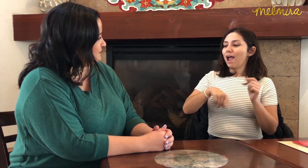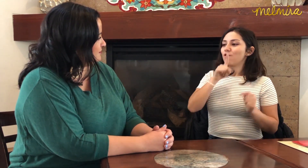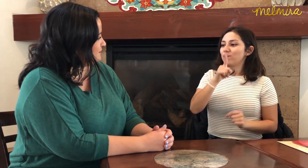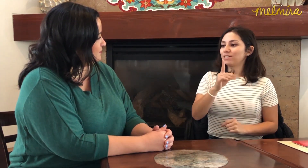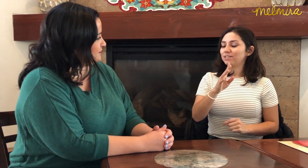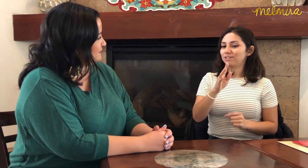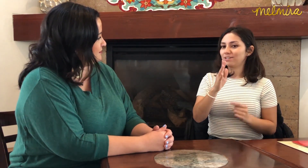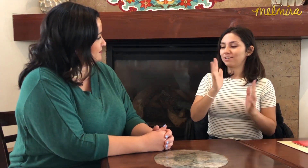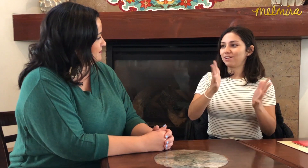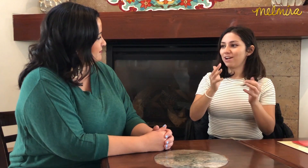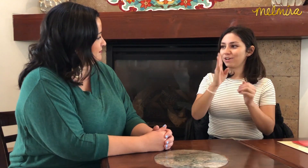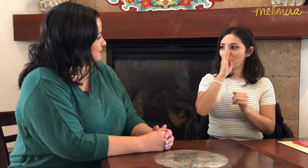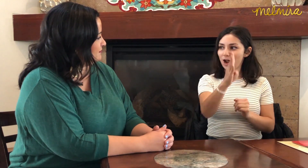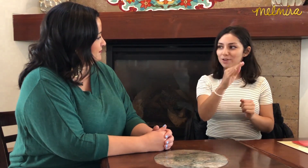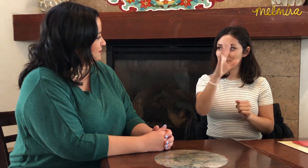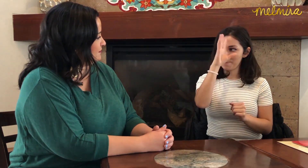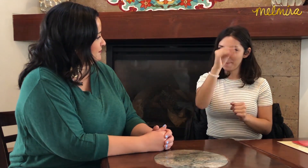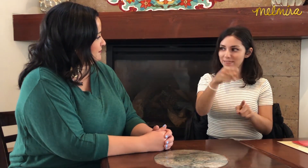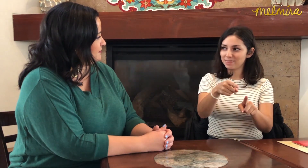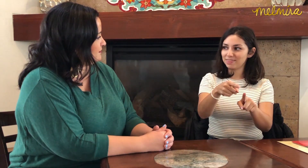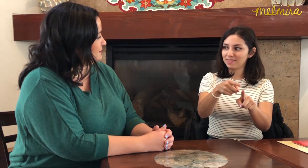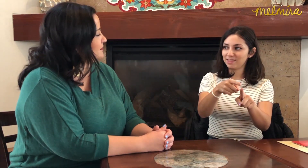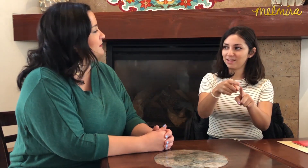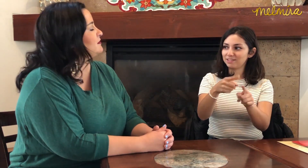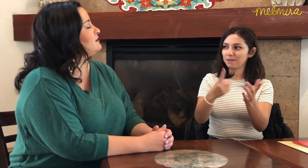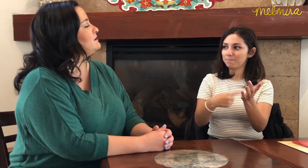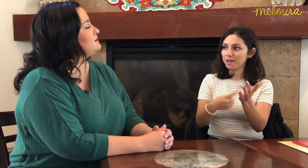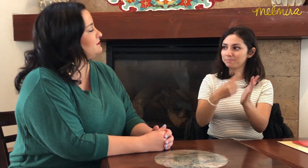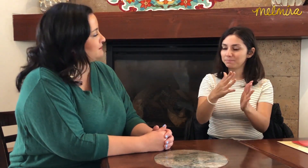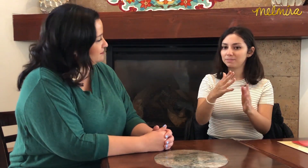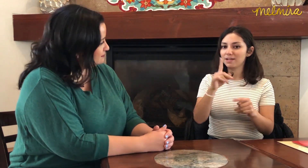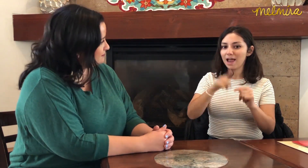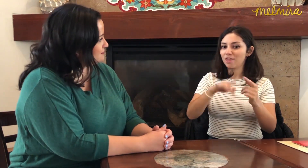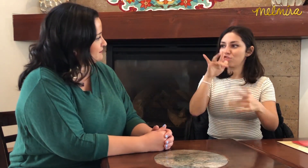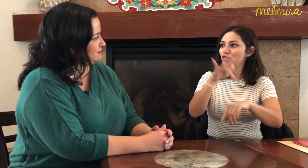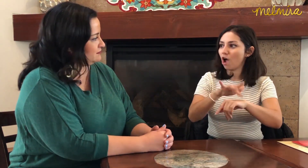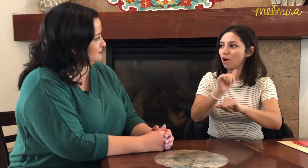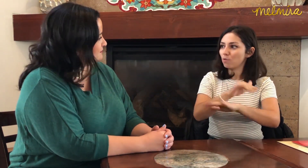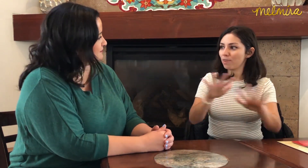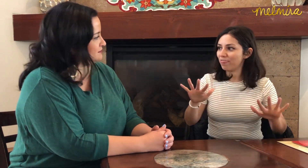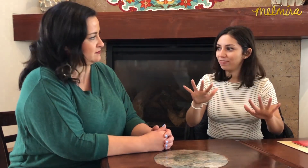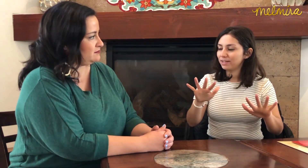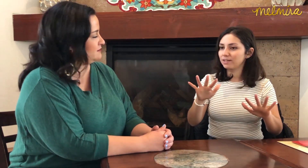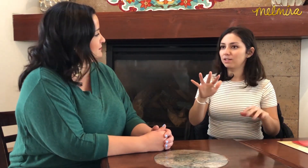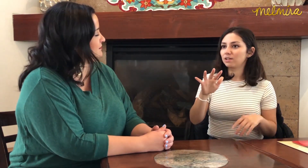I couldn't really talk directly to the husband sometimes, couldn't even touch him or do anything with him,